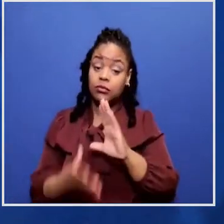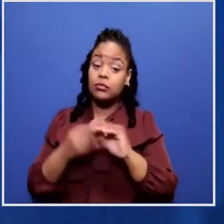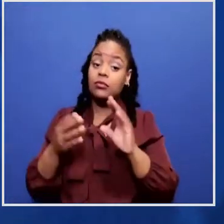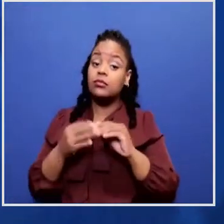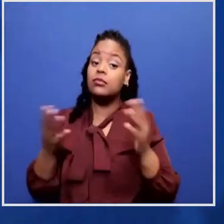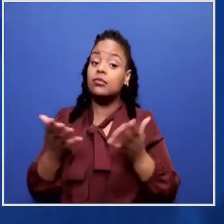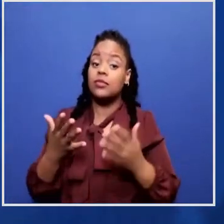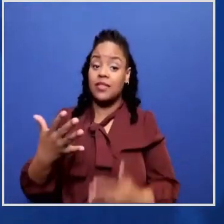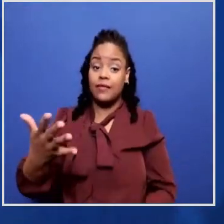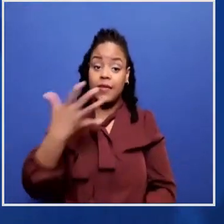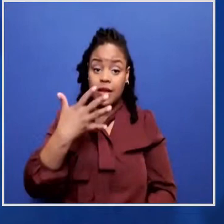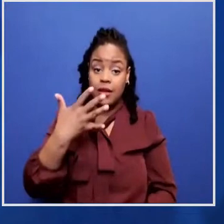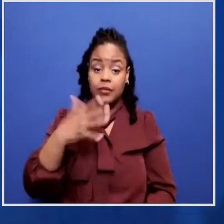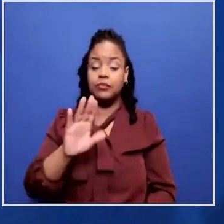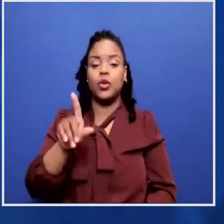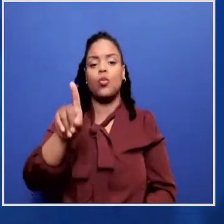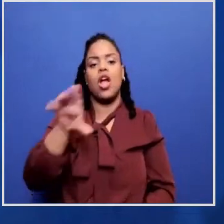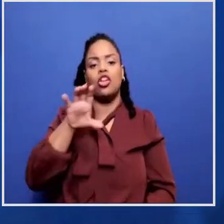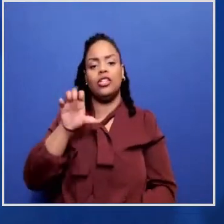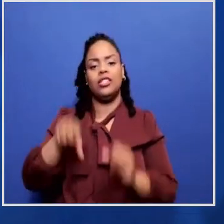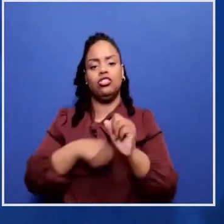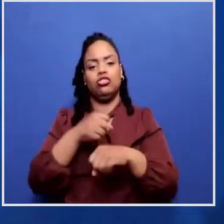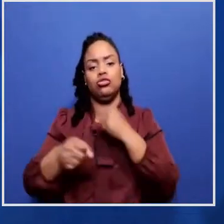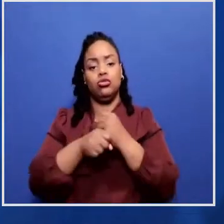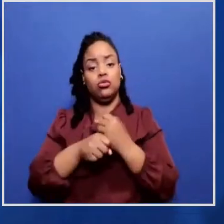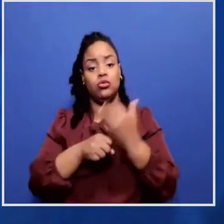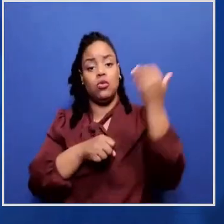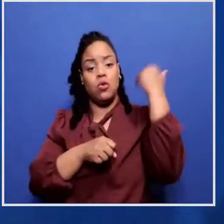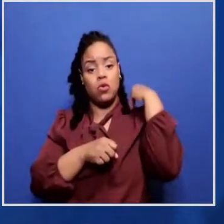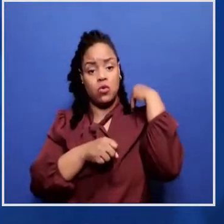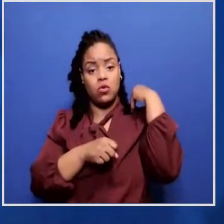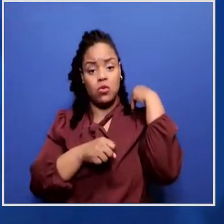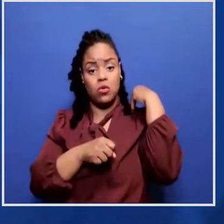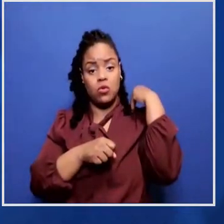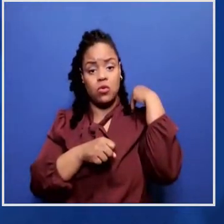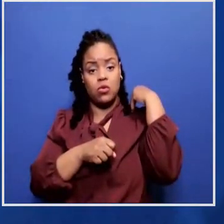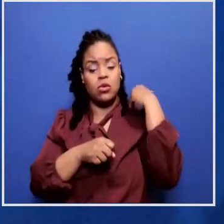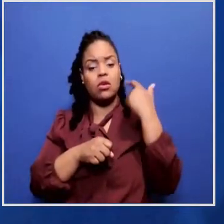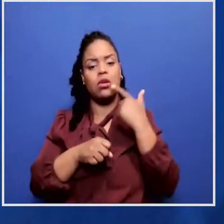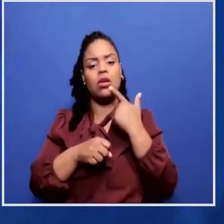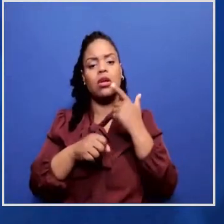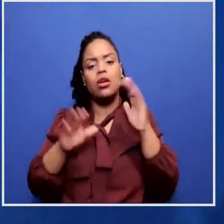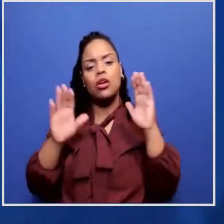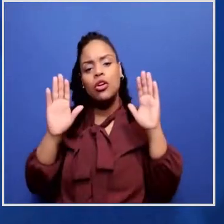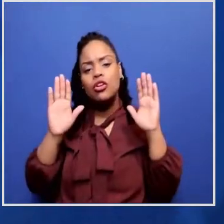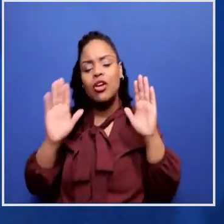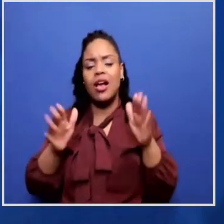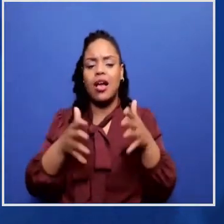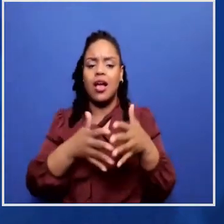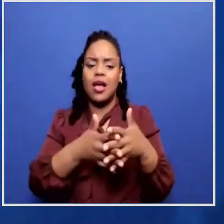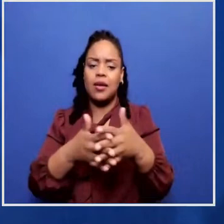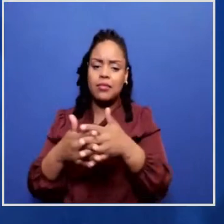DREAM. FIVE SCORE YEARS AGO --